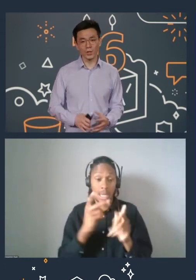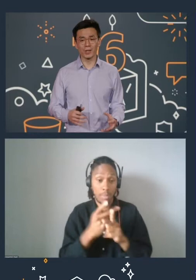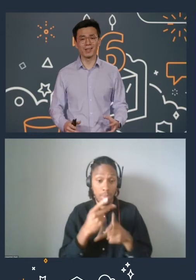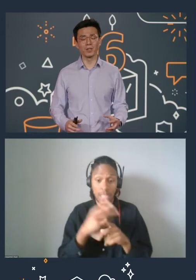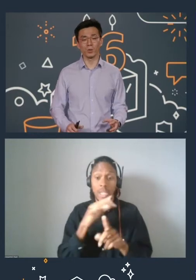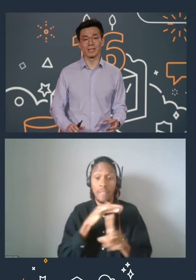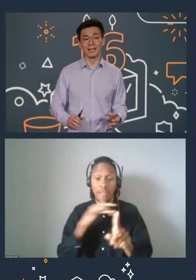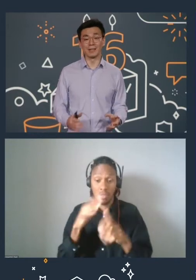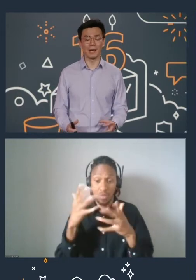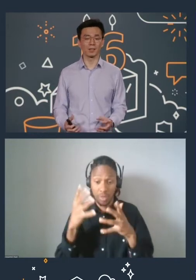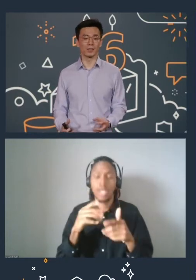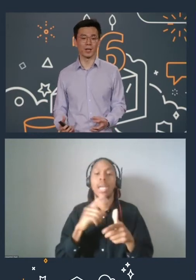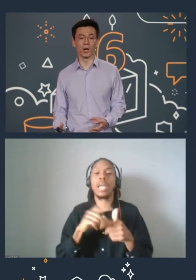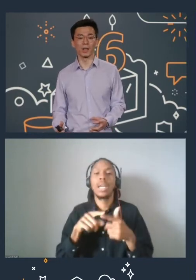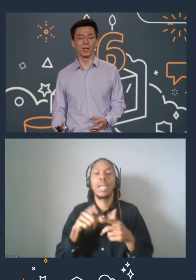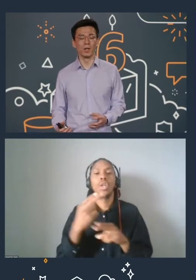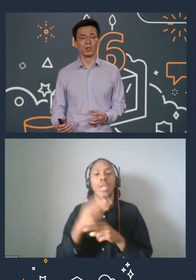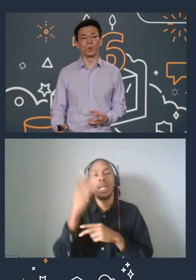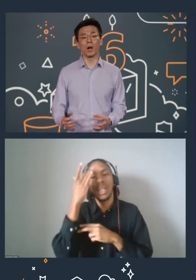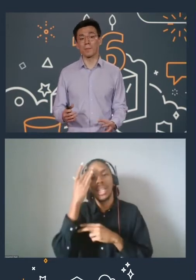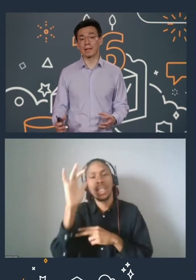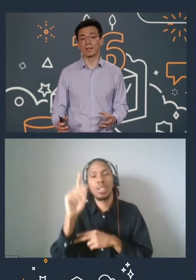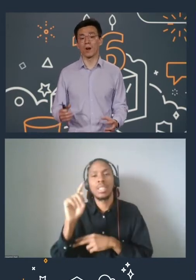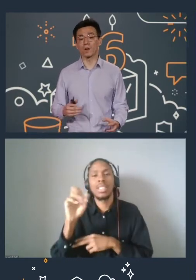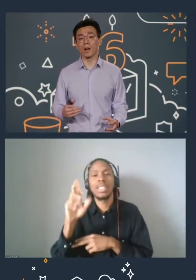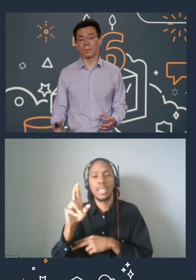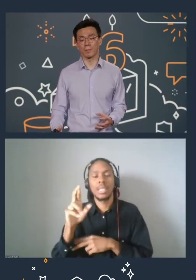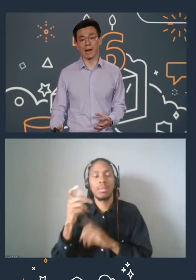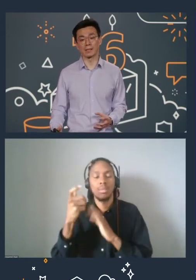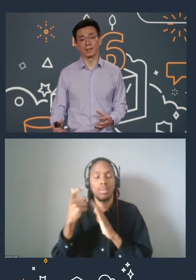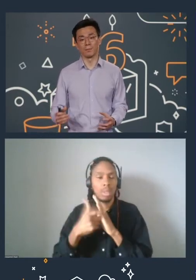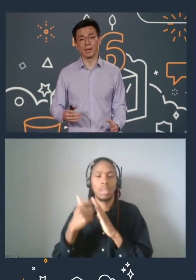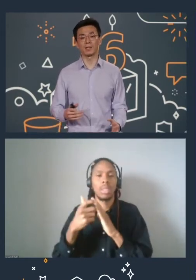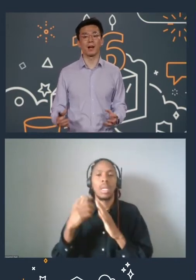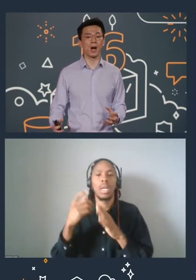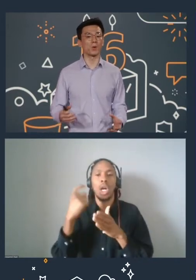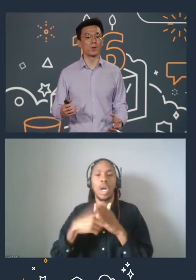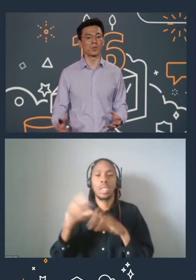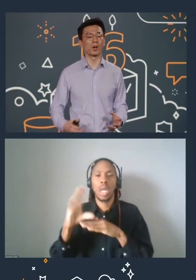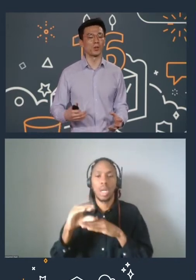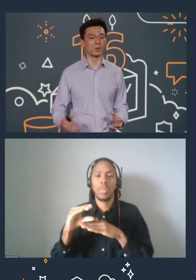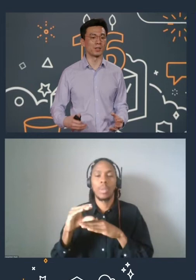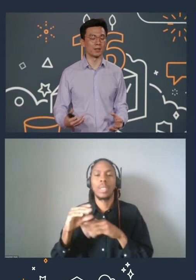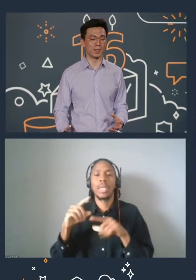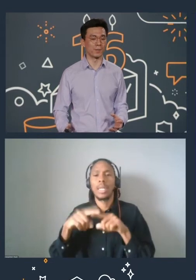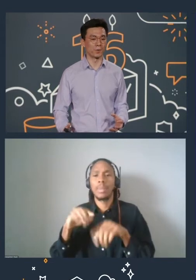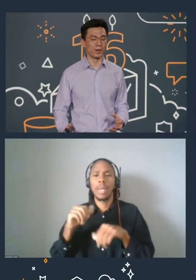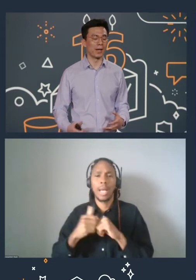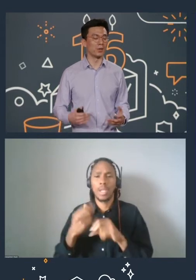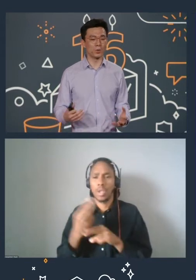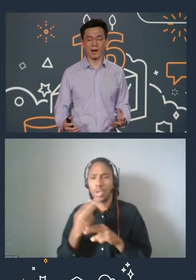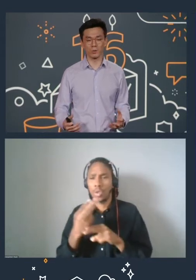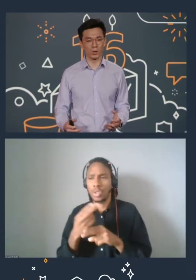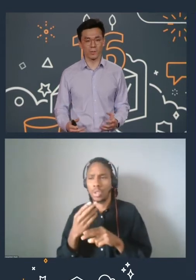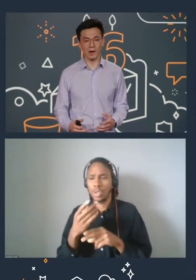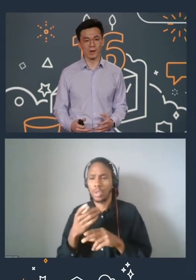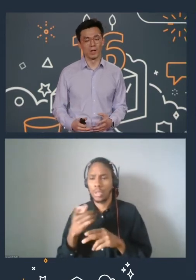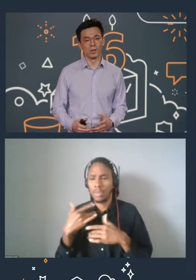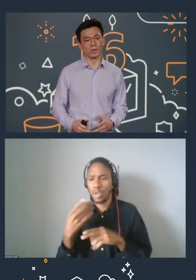you can then use Intelligent-Tiering to automatically cost optimize based on how your user are using the data. And you don't have to worry about,